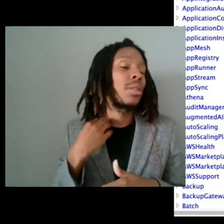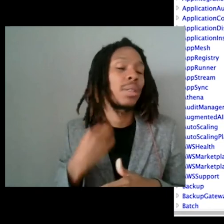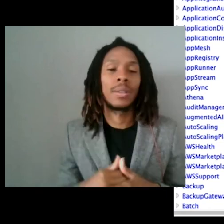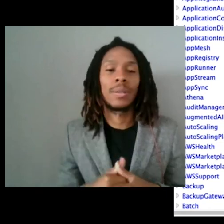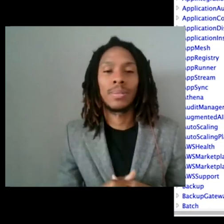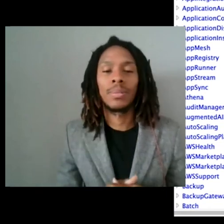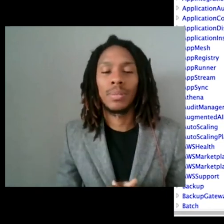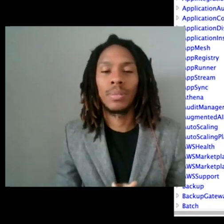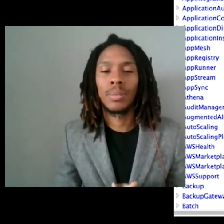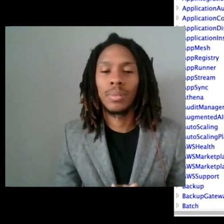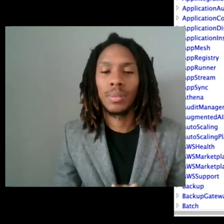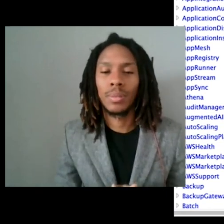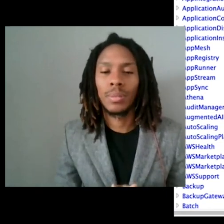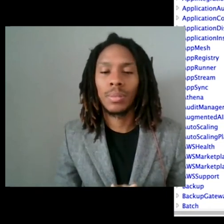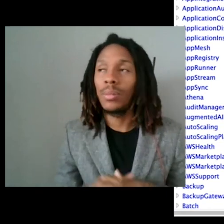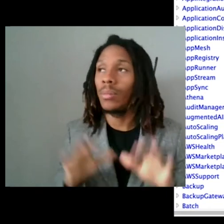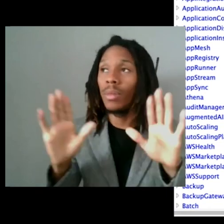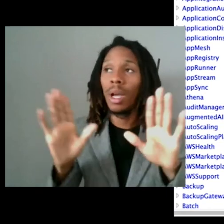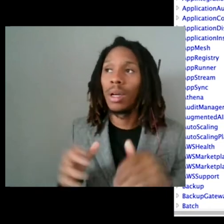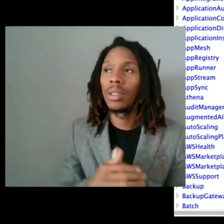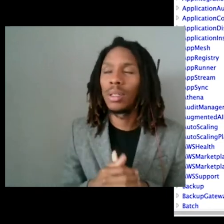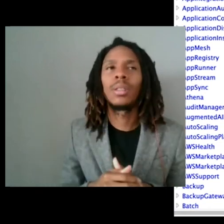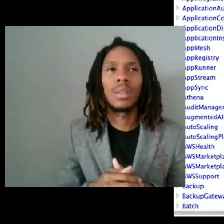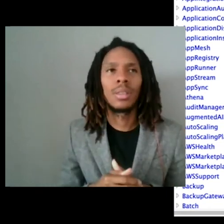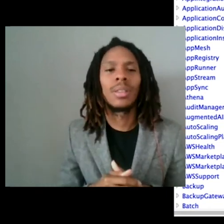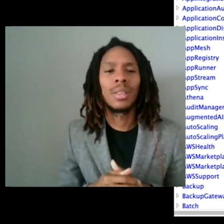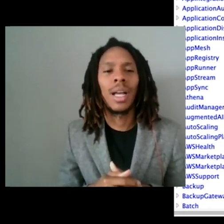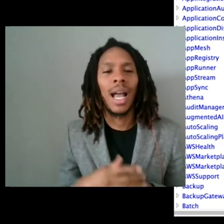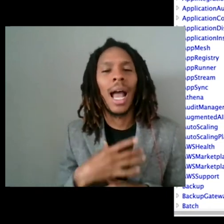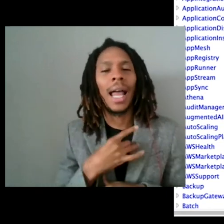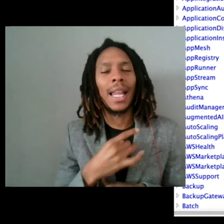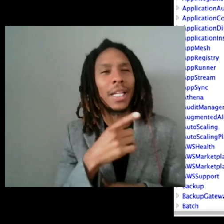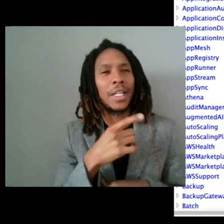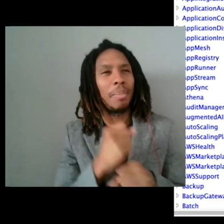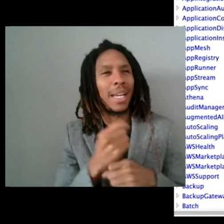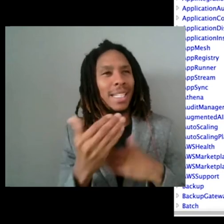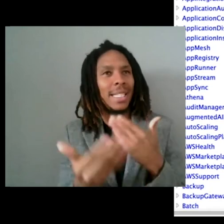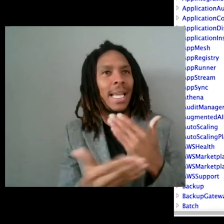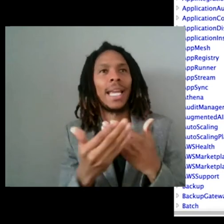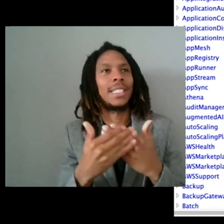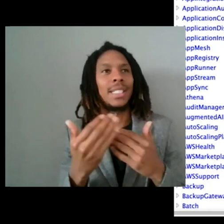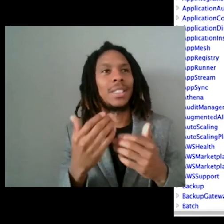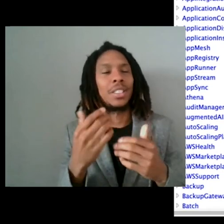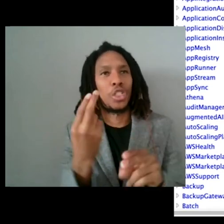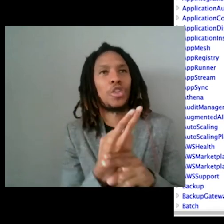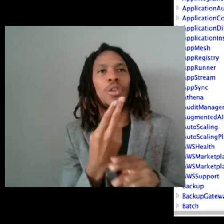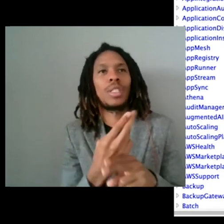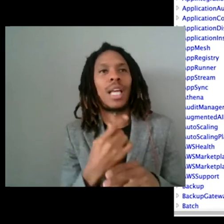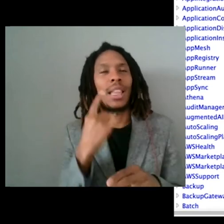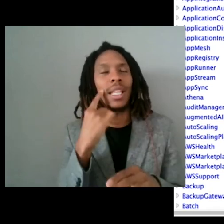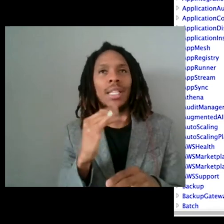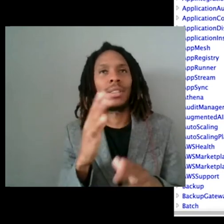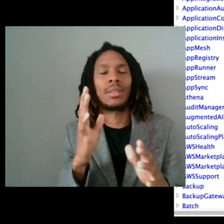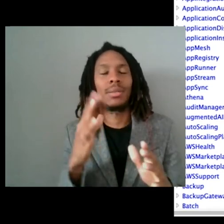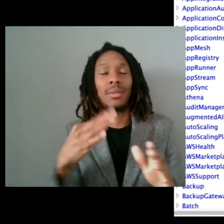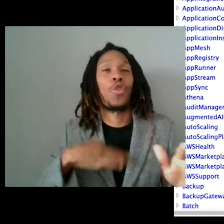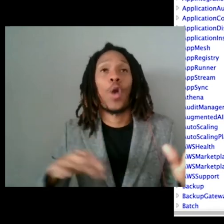Awesome. - I like that you've made it super easy to use. I think that that's just great. I think little too easy.